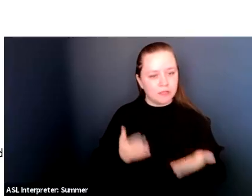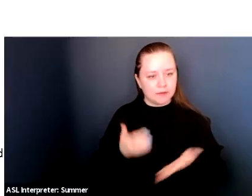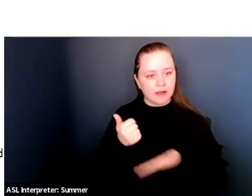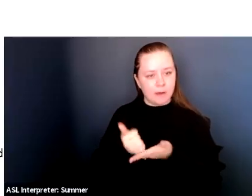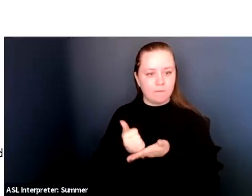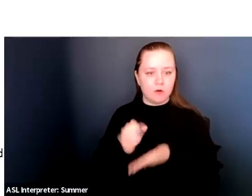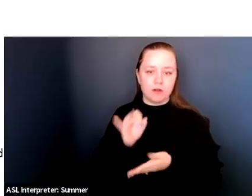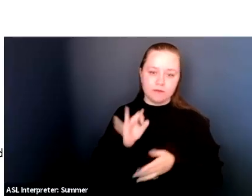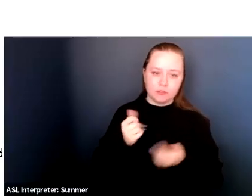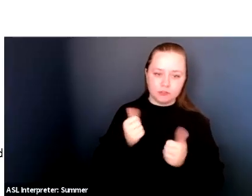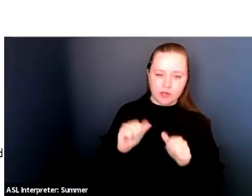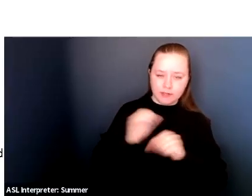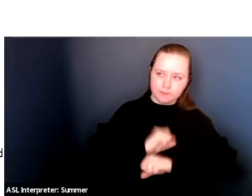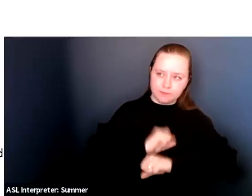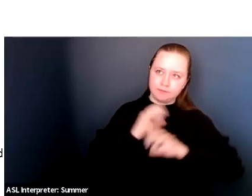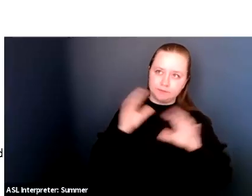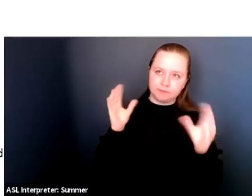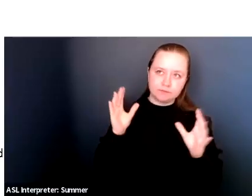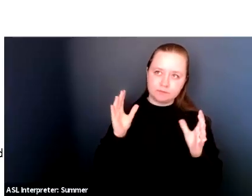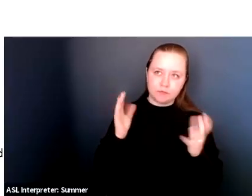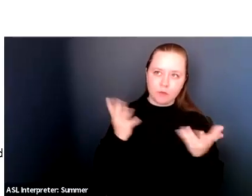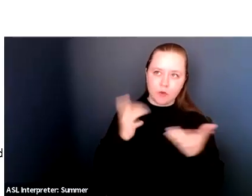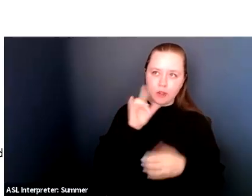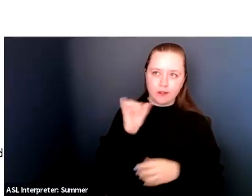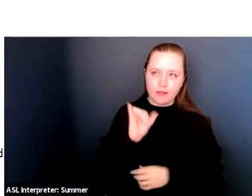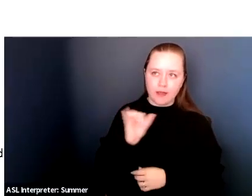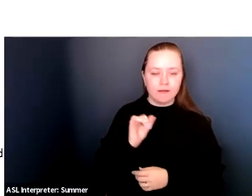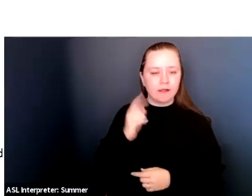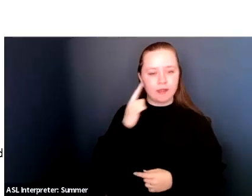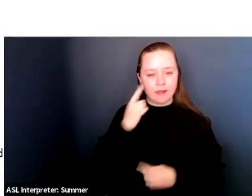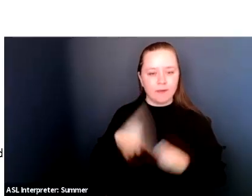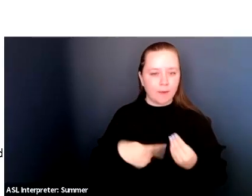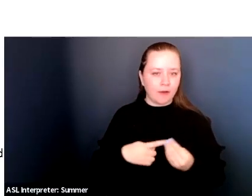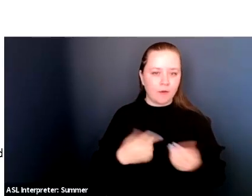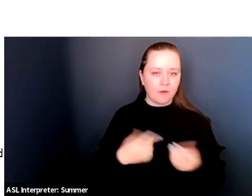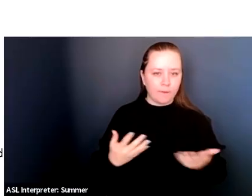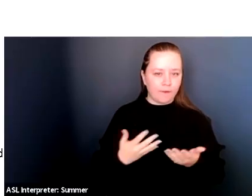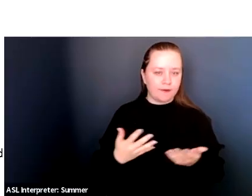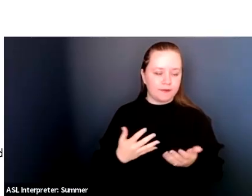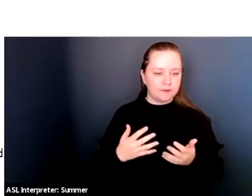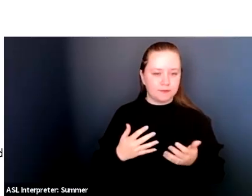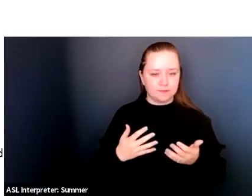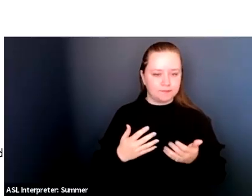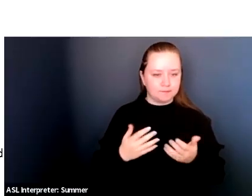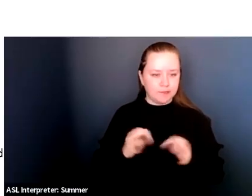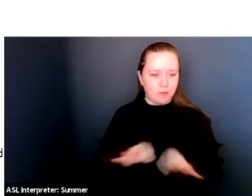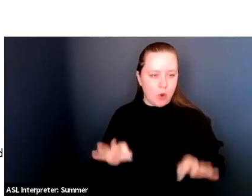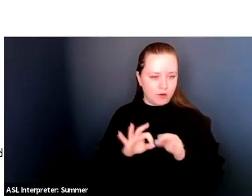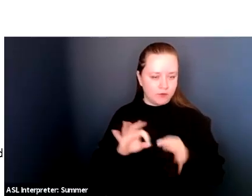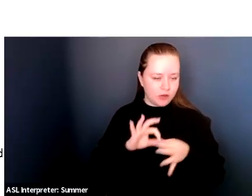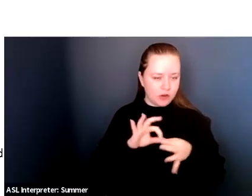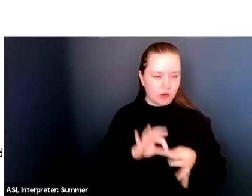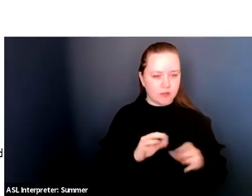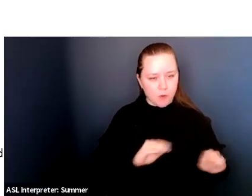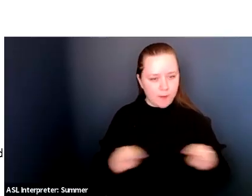look like to think about what's the relative mobility of and flexibility people have and